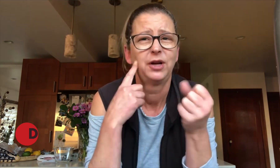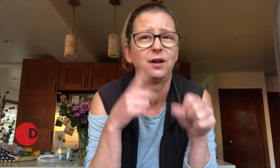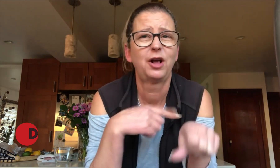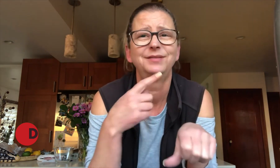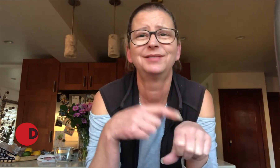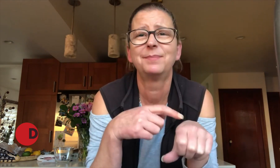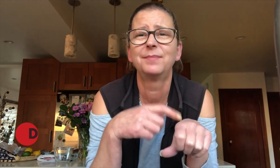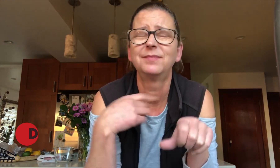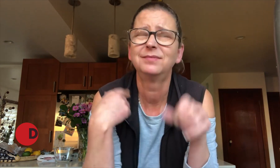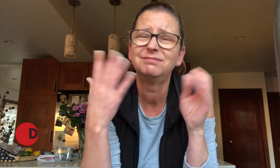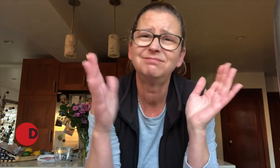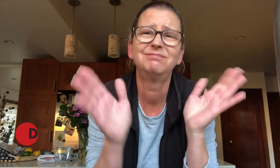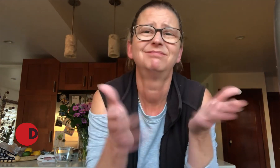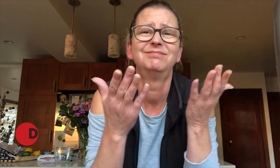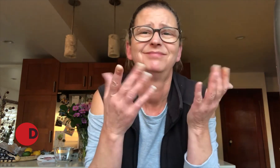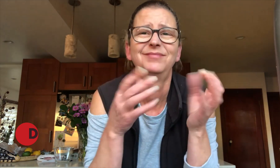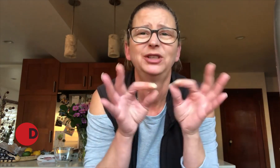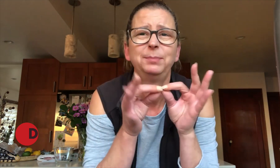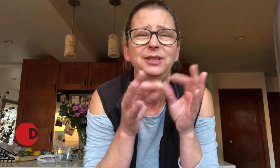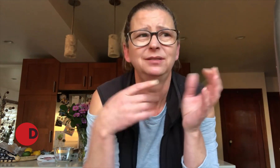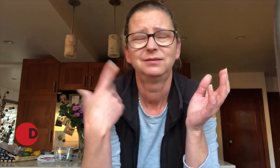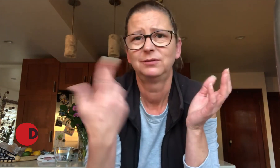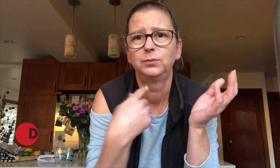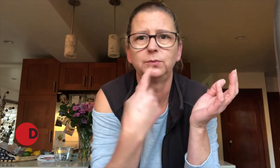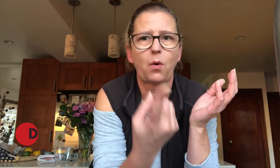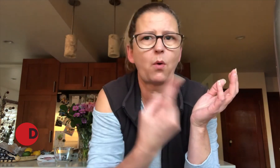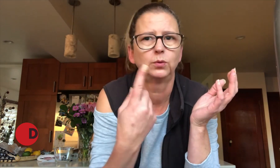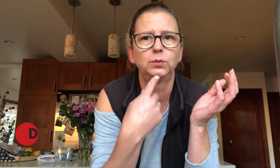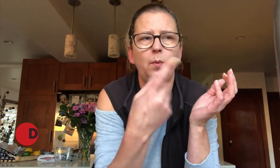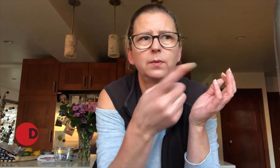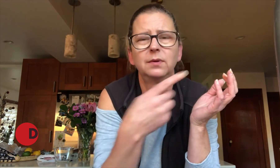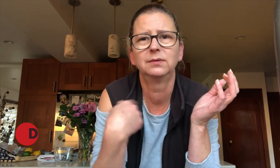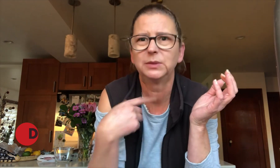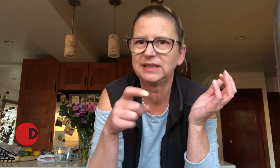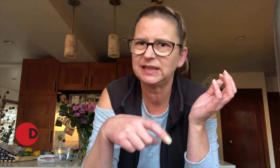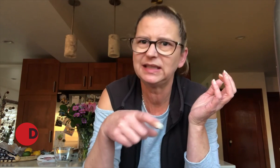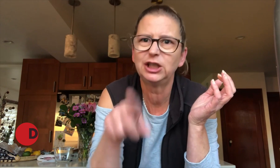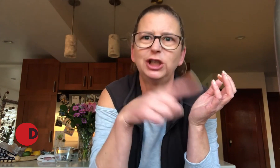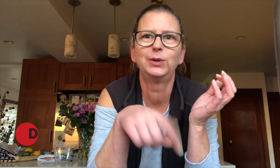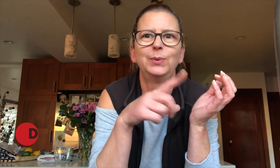more interpreters for future children. That’s what I’ve been advocating